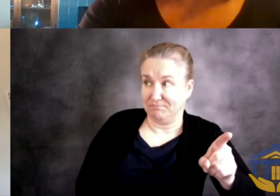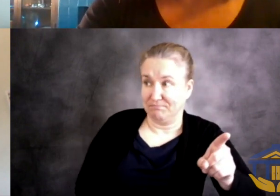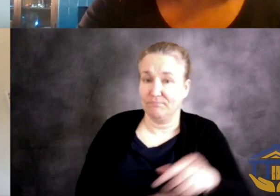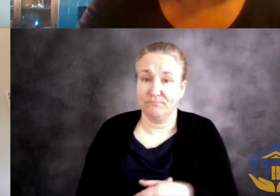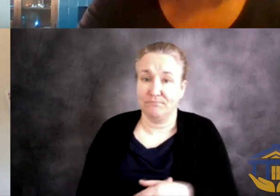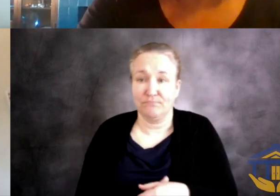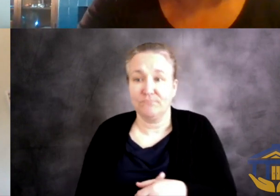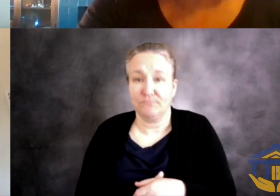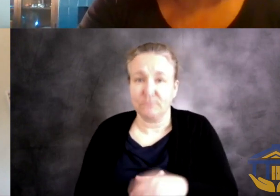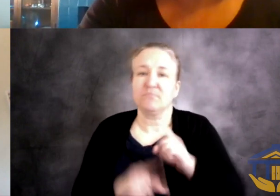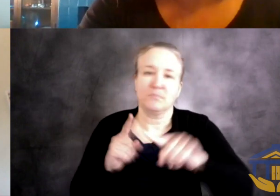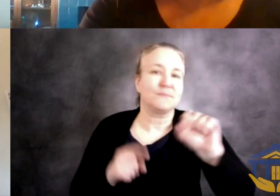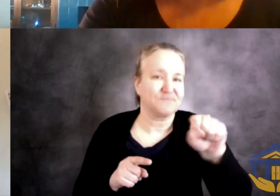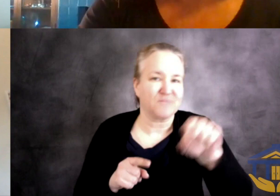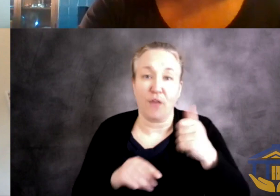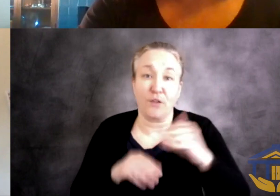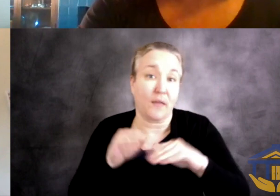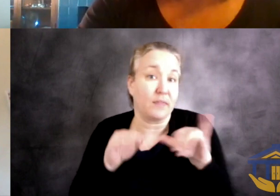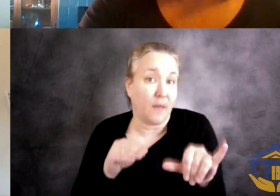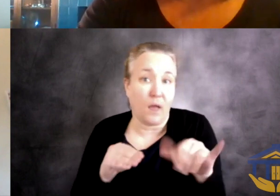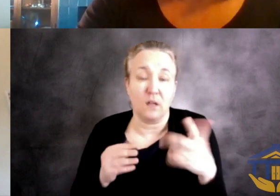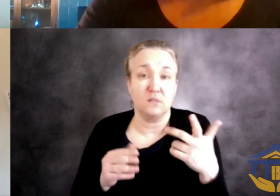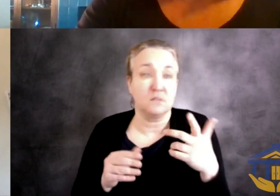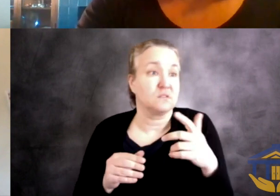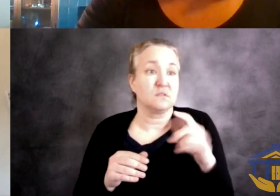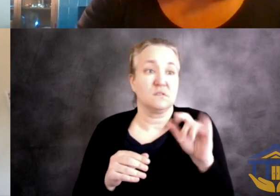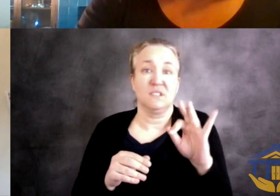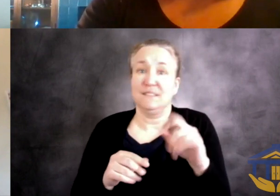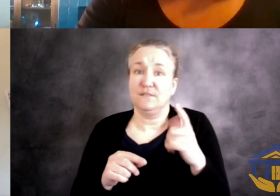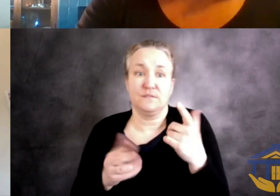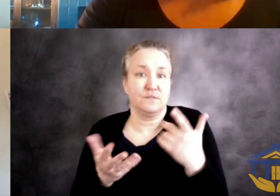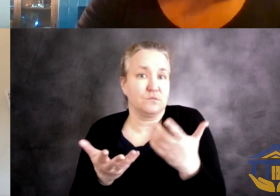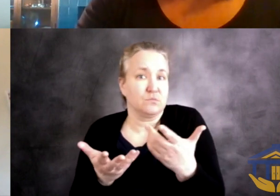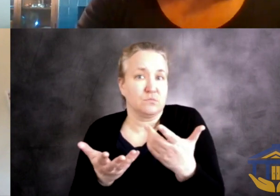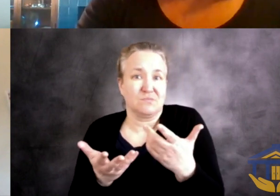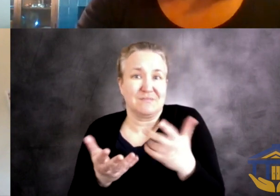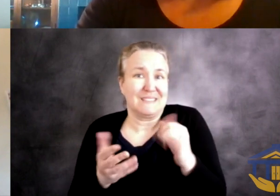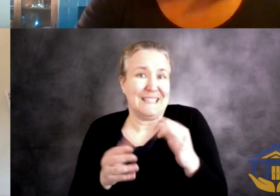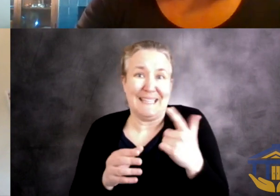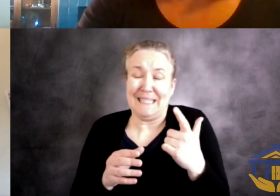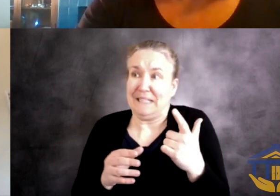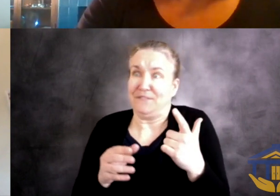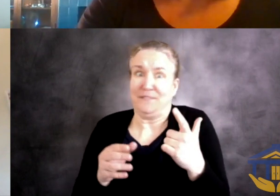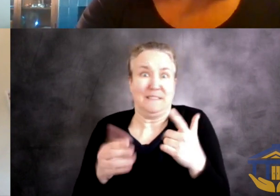but yeah other than that, if that can't... if that can't bridge the gap then I think, um,